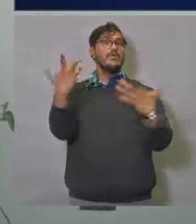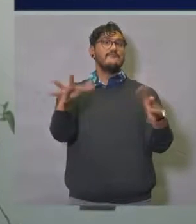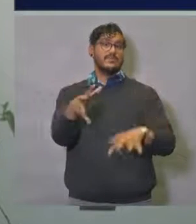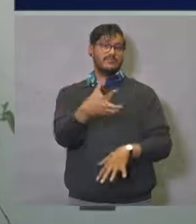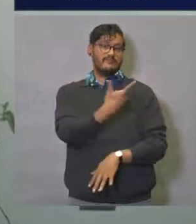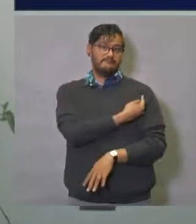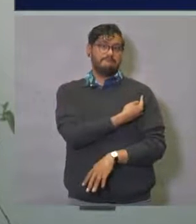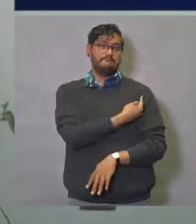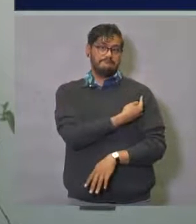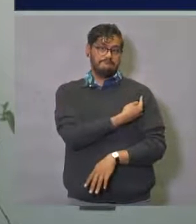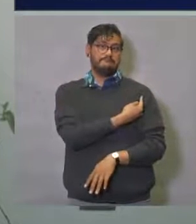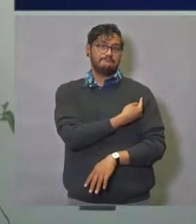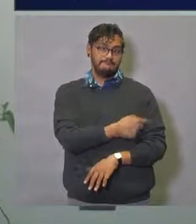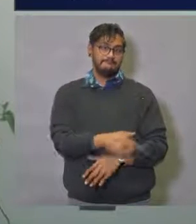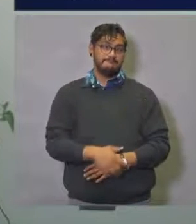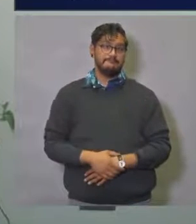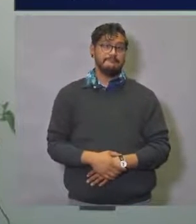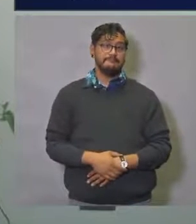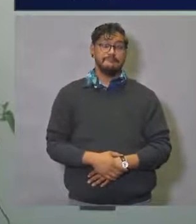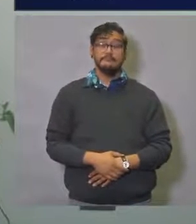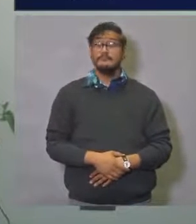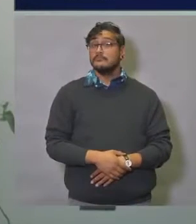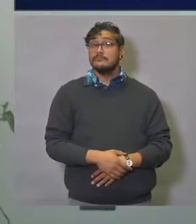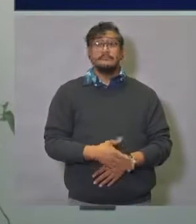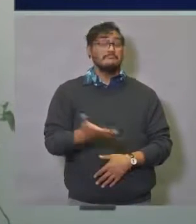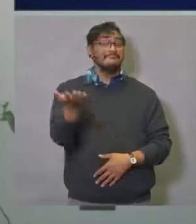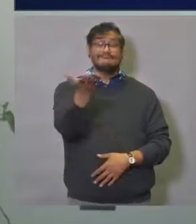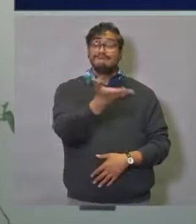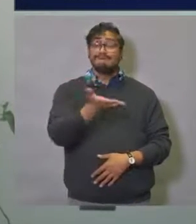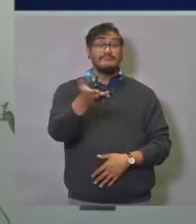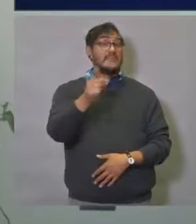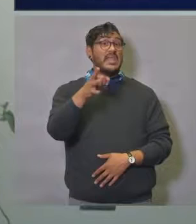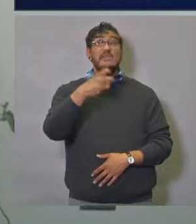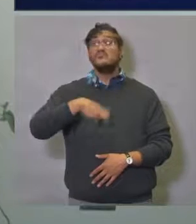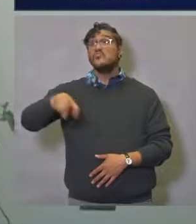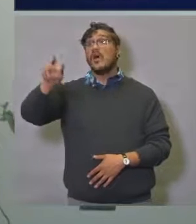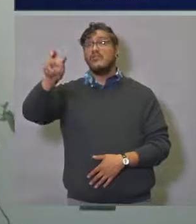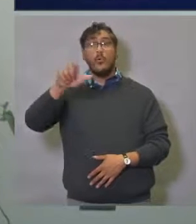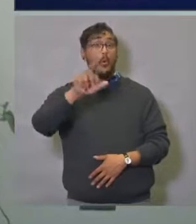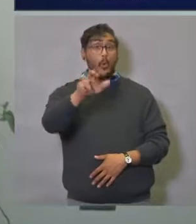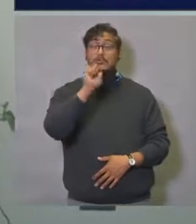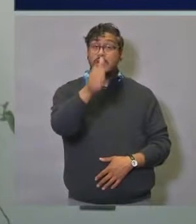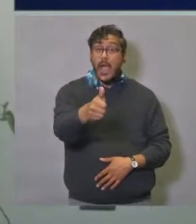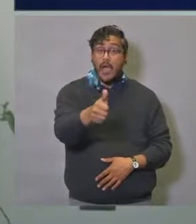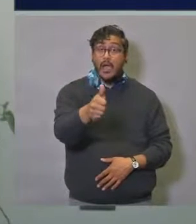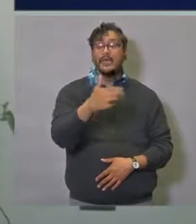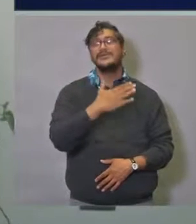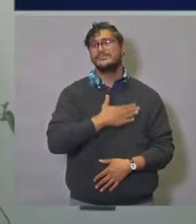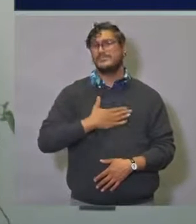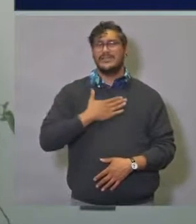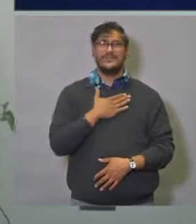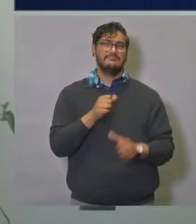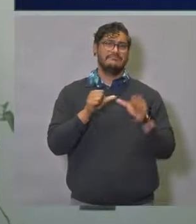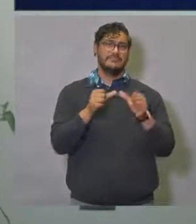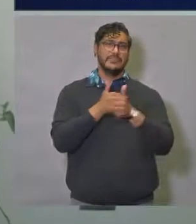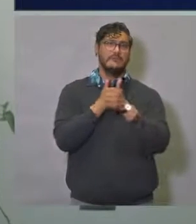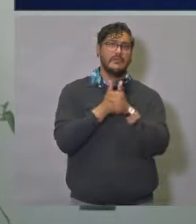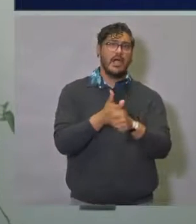UNTIL WE ALL CAN GET VACCINATED.